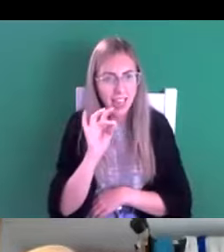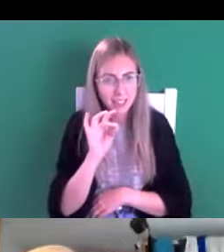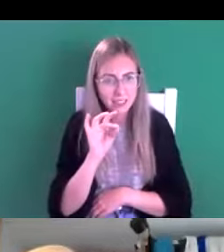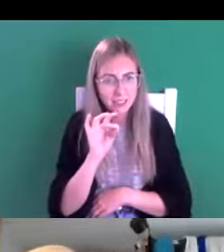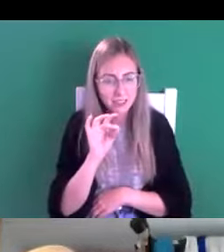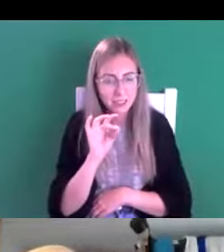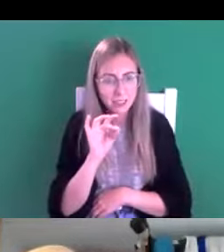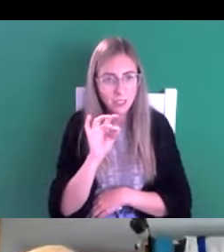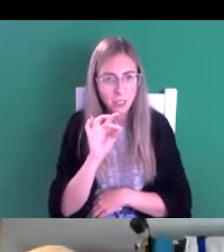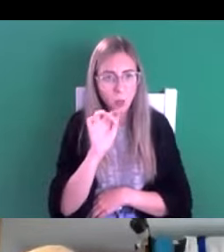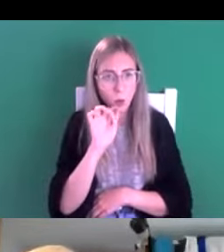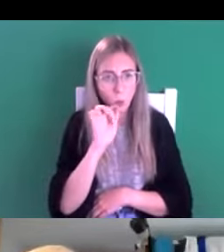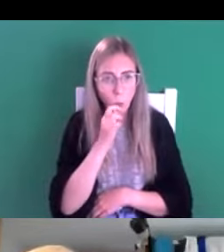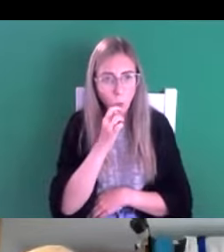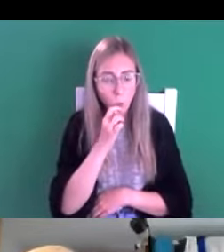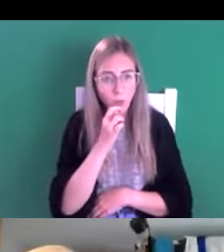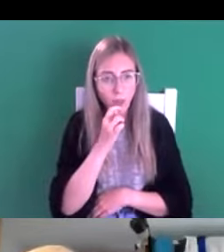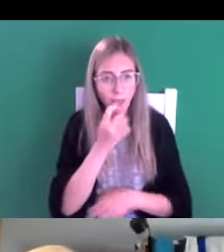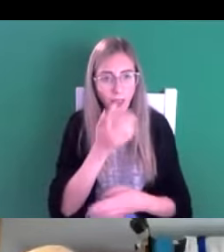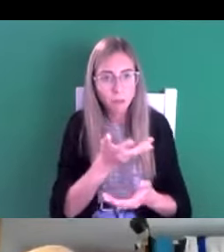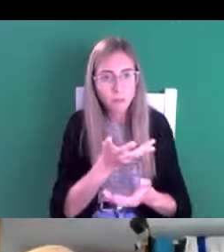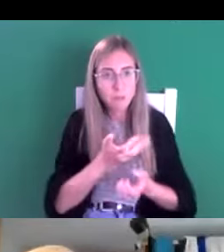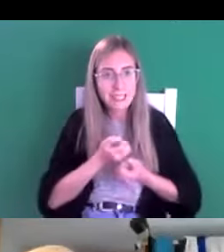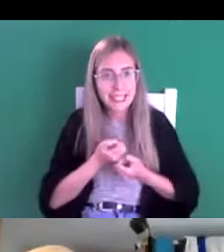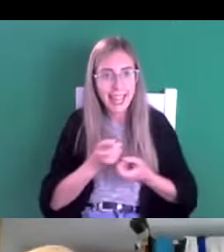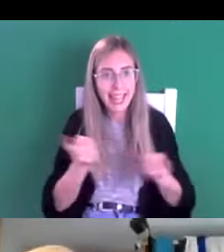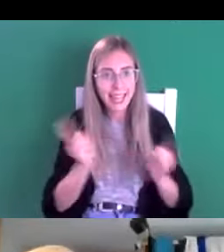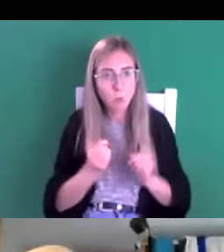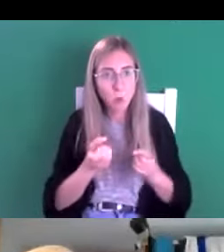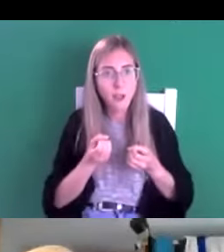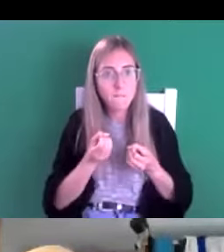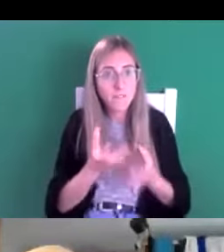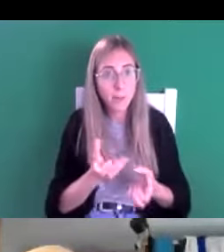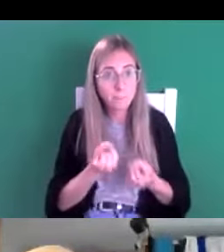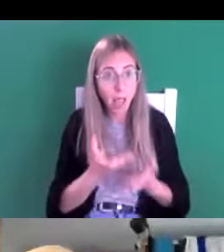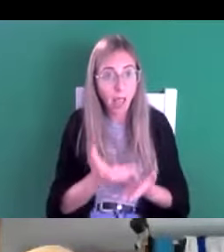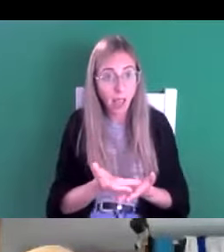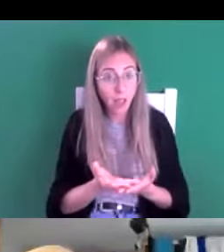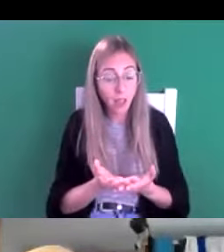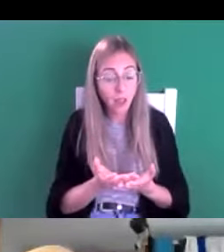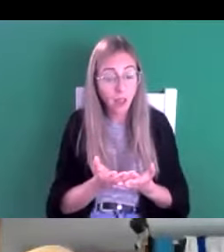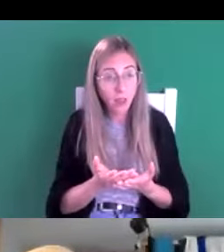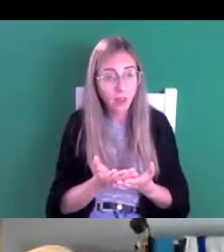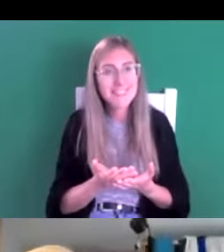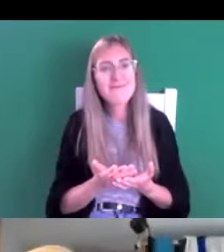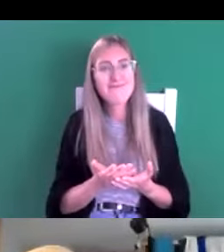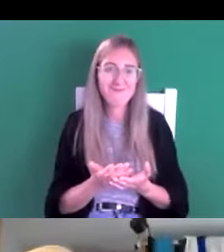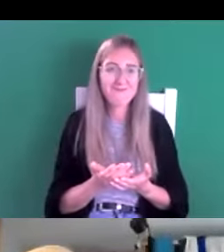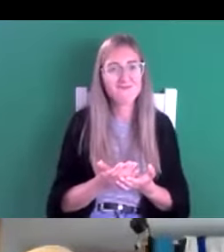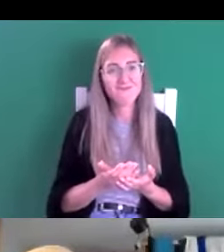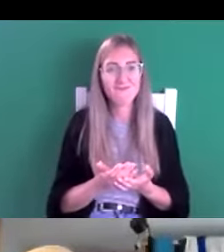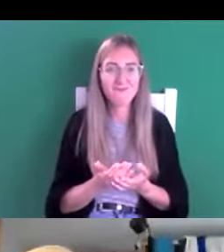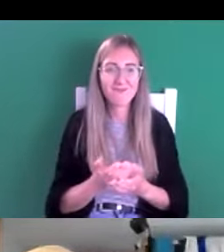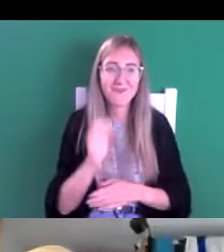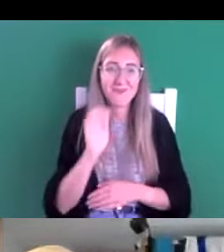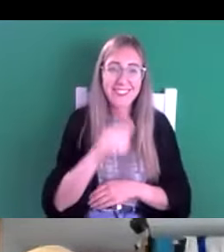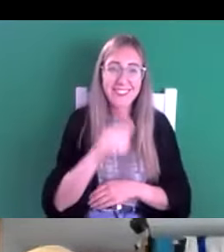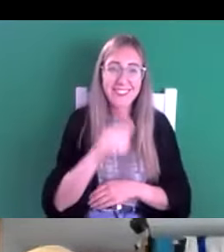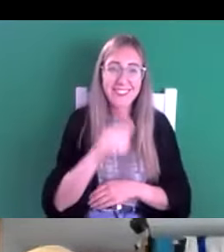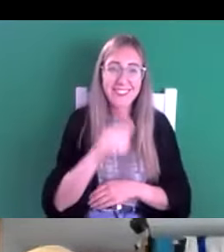will we get feedback on our submissions yeah but it may be very very basic it might be only